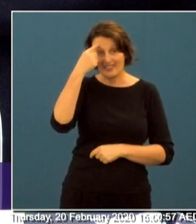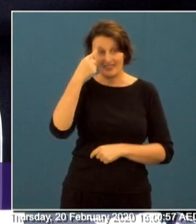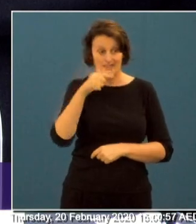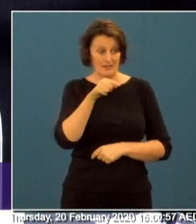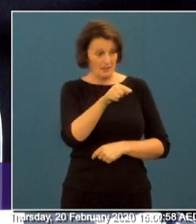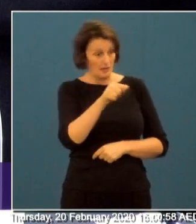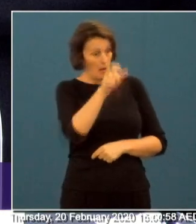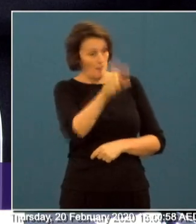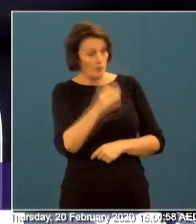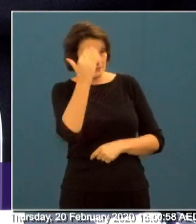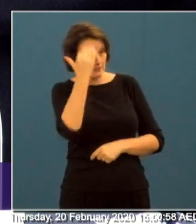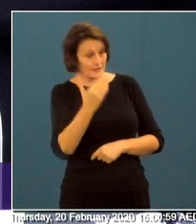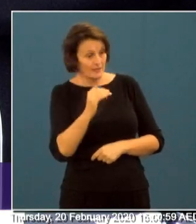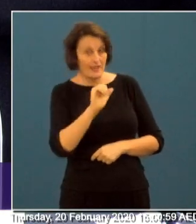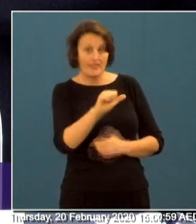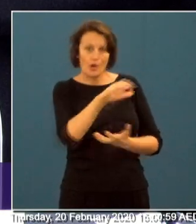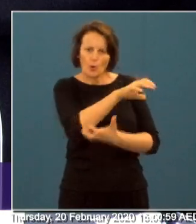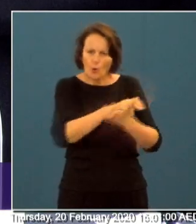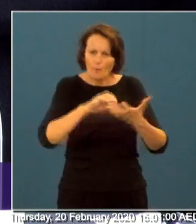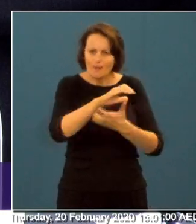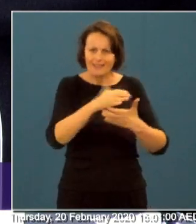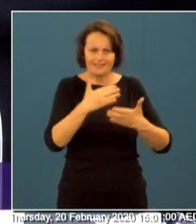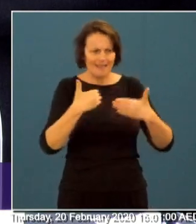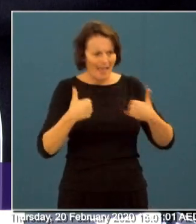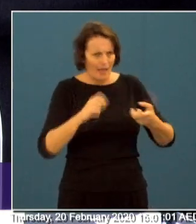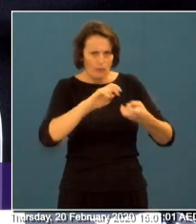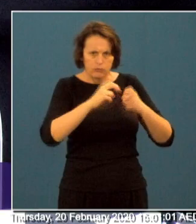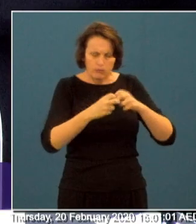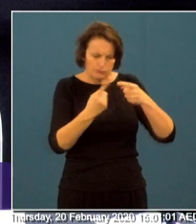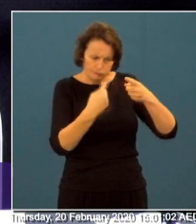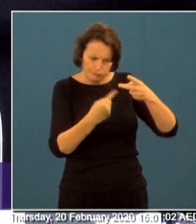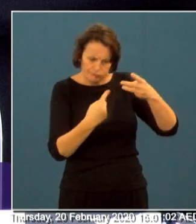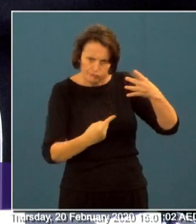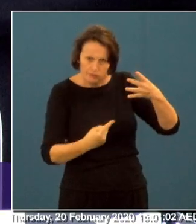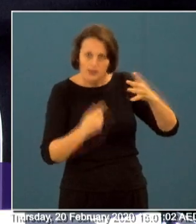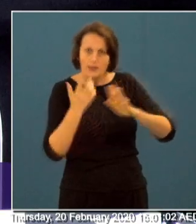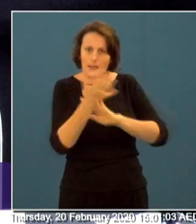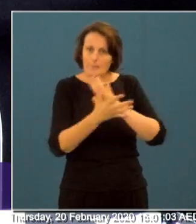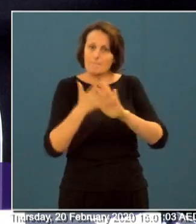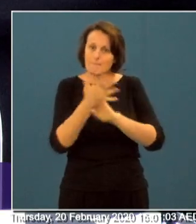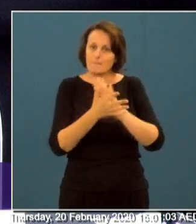that the poorer health outcomes are driven not just by health services but by experiences